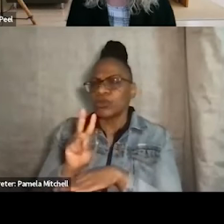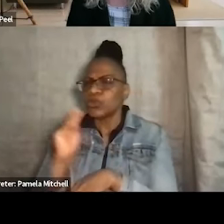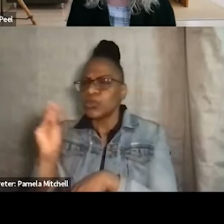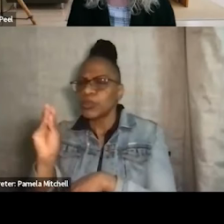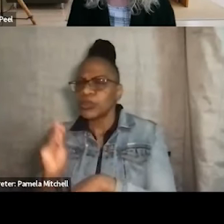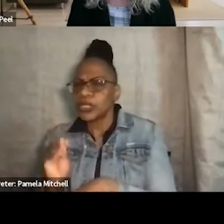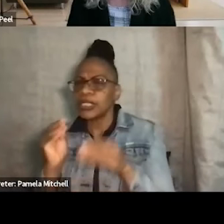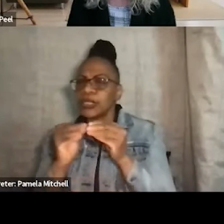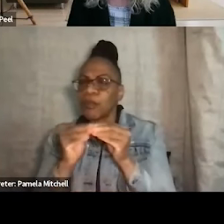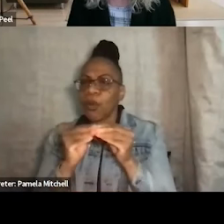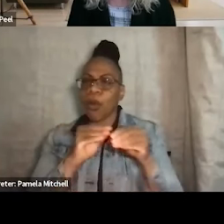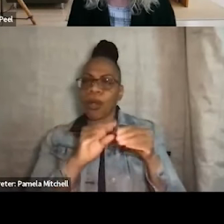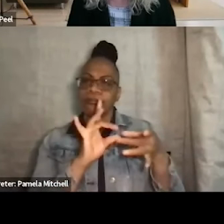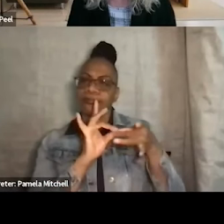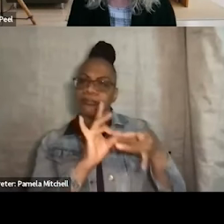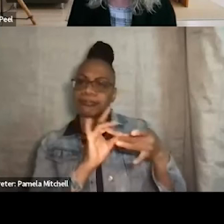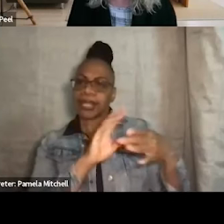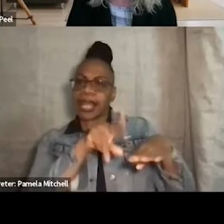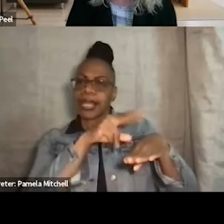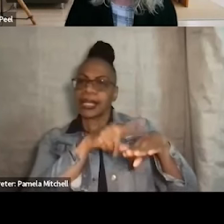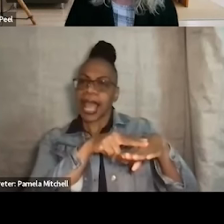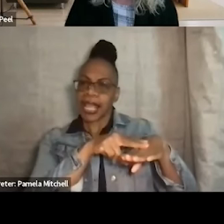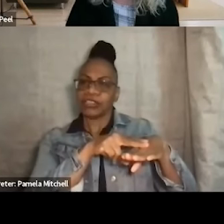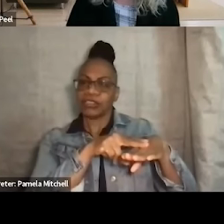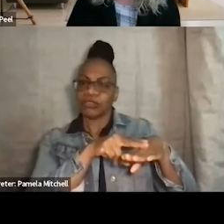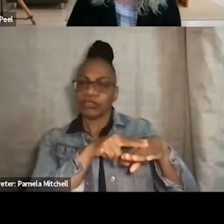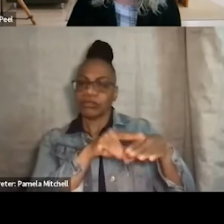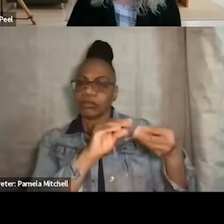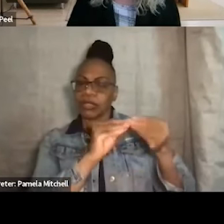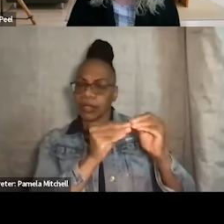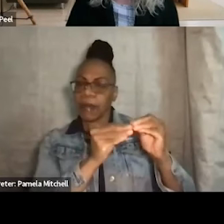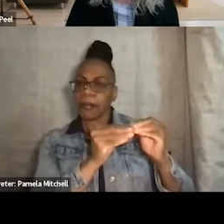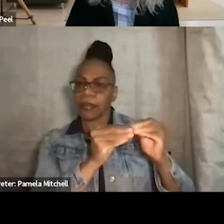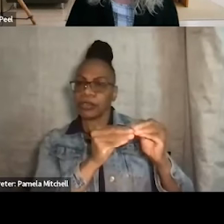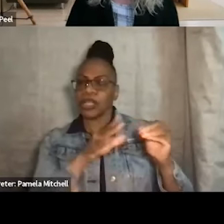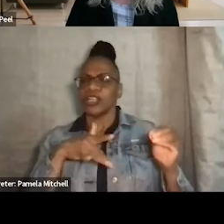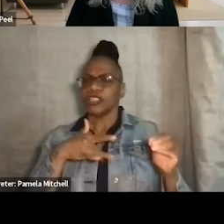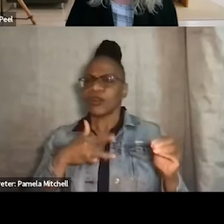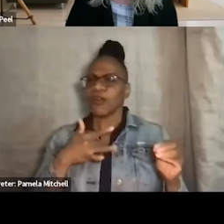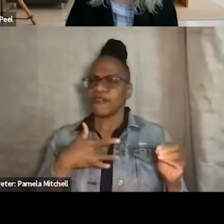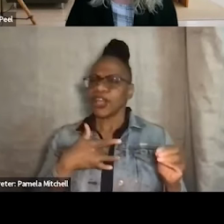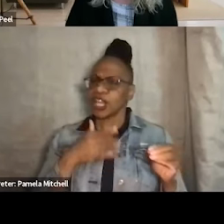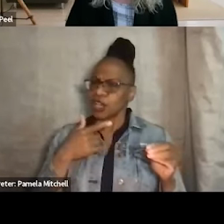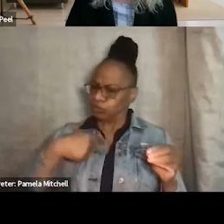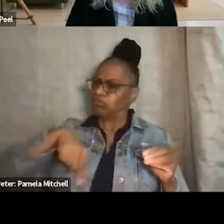with national metrics around this. So, we feel like we're doing a good job there.